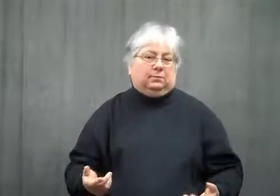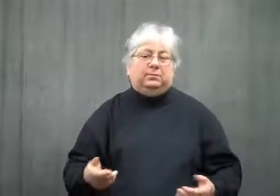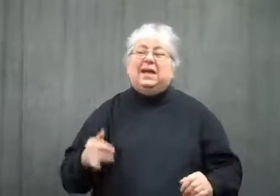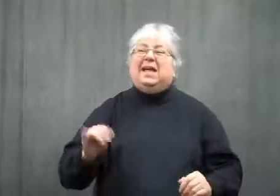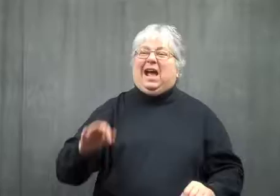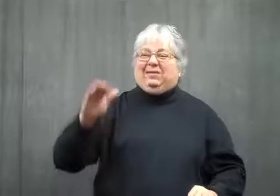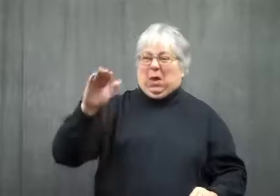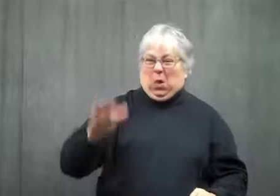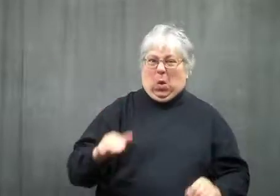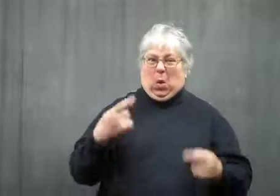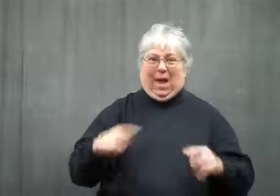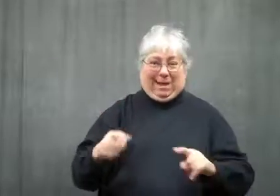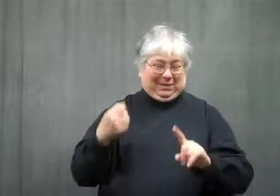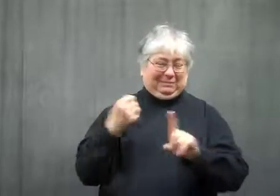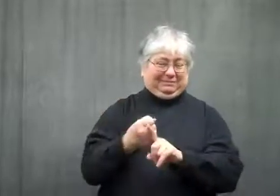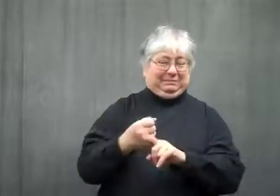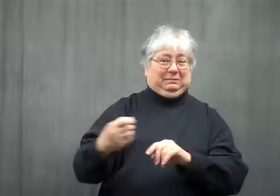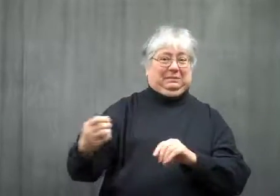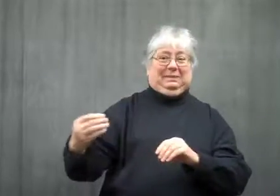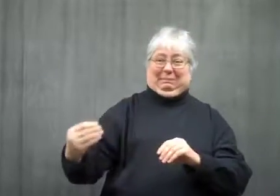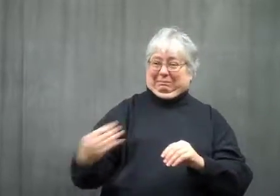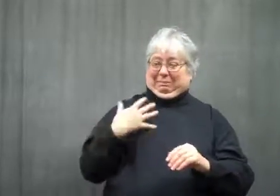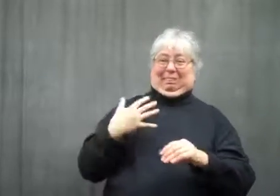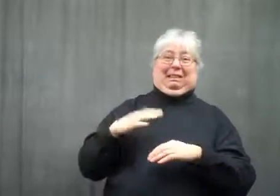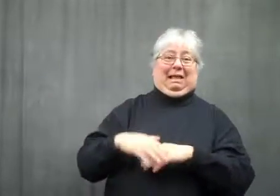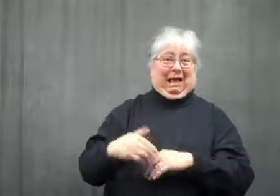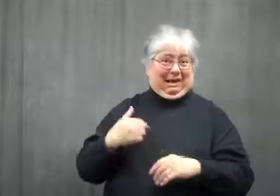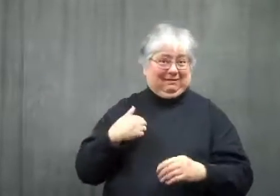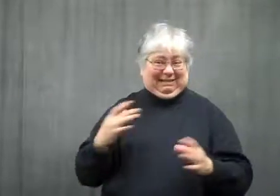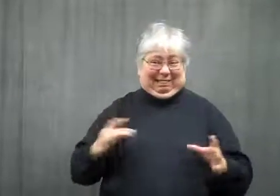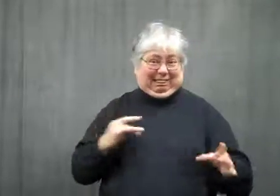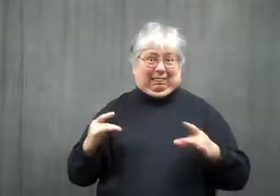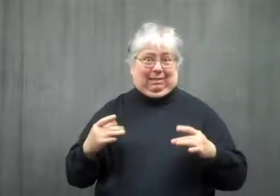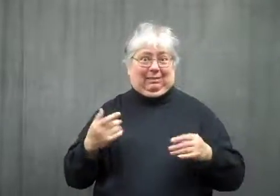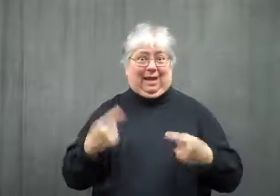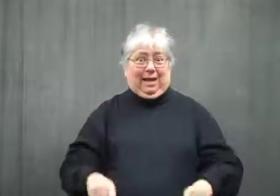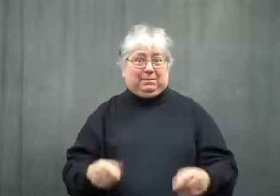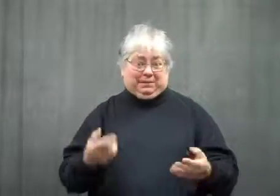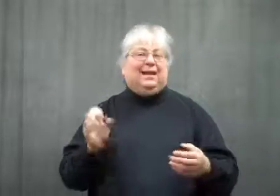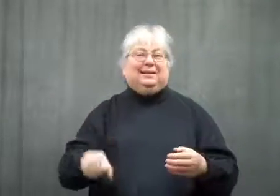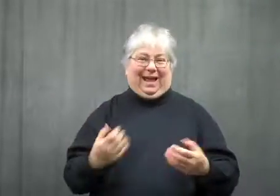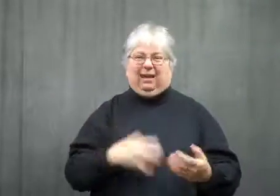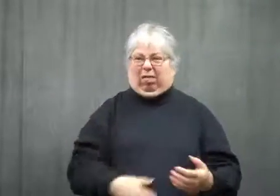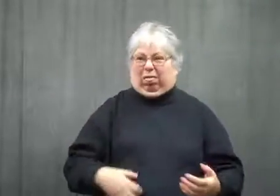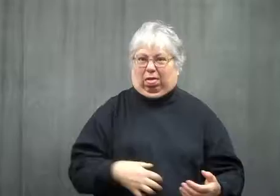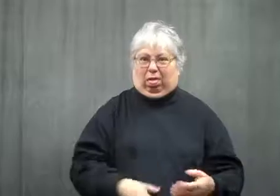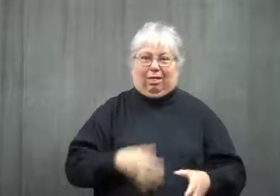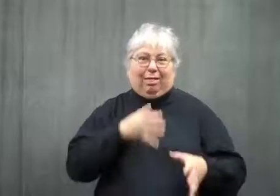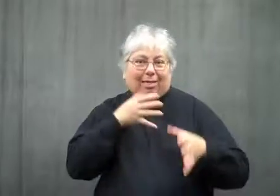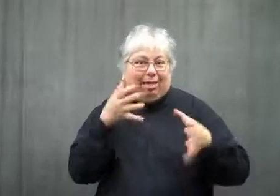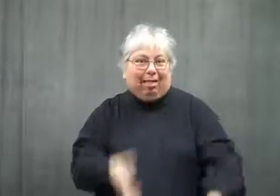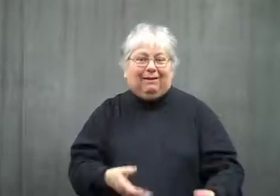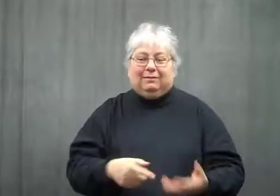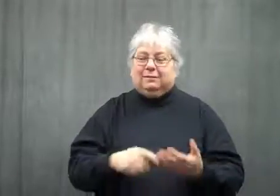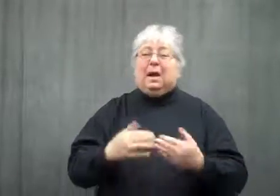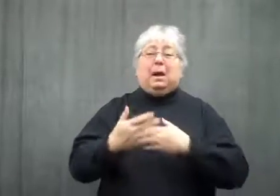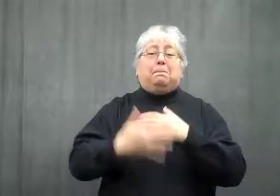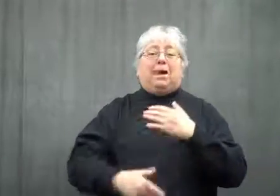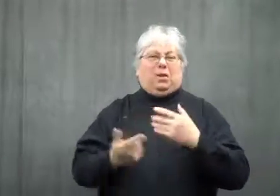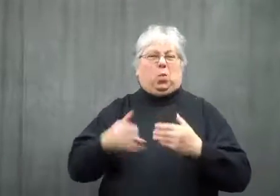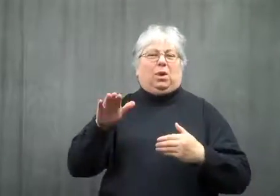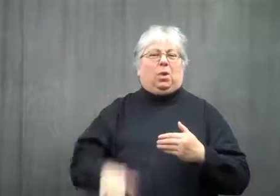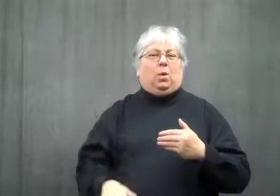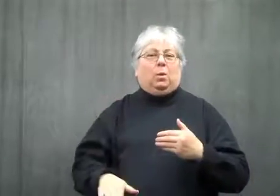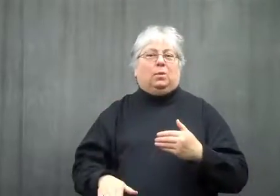Exposure to a low dose can cause nausea, vomiting, a drop in blood count,